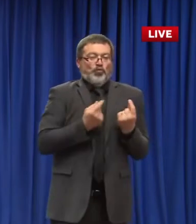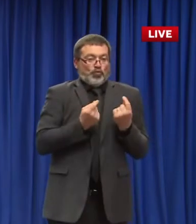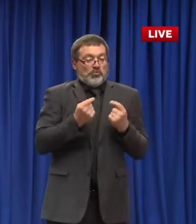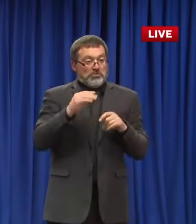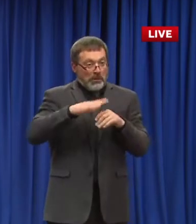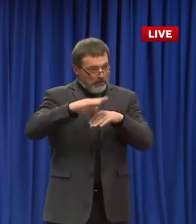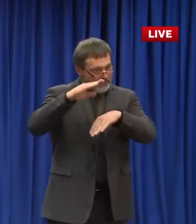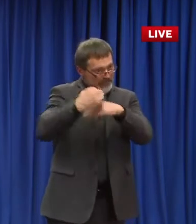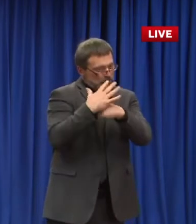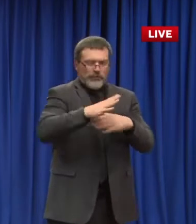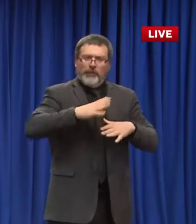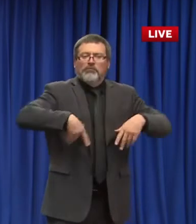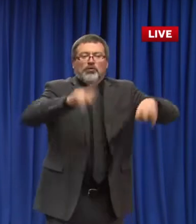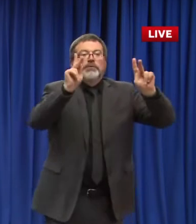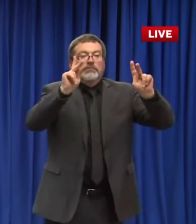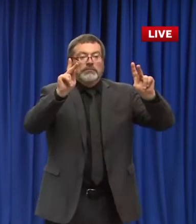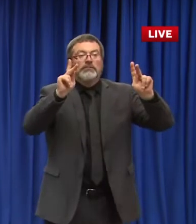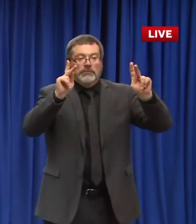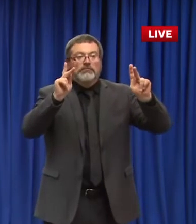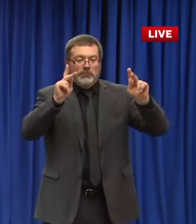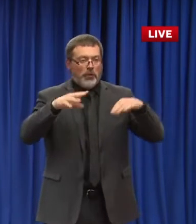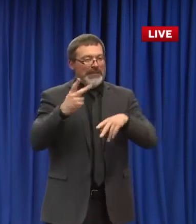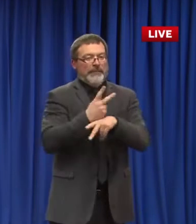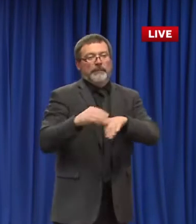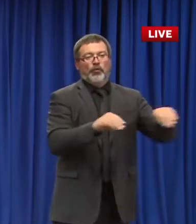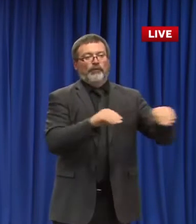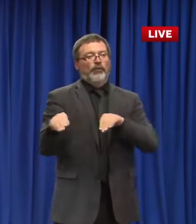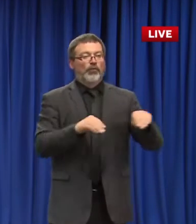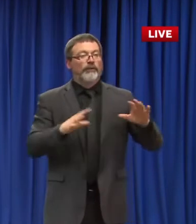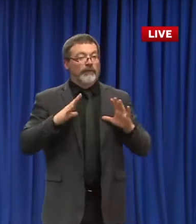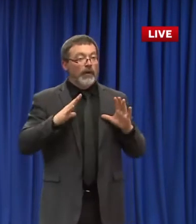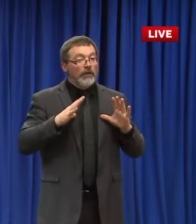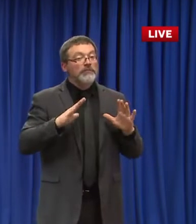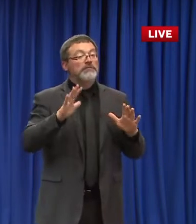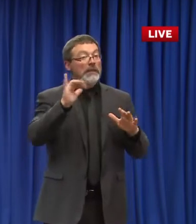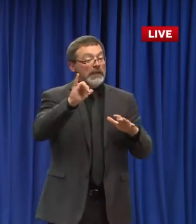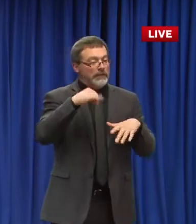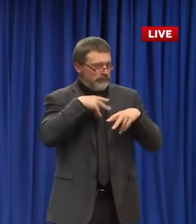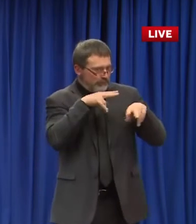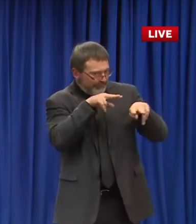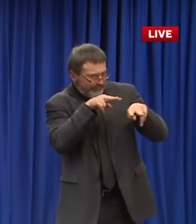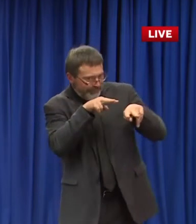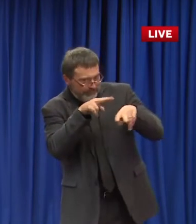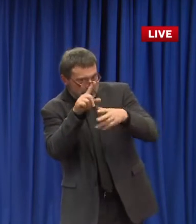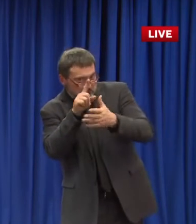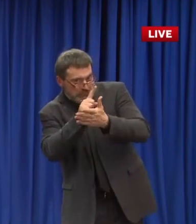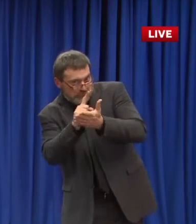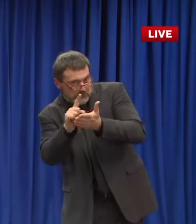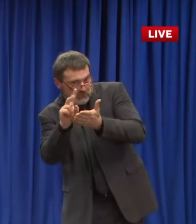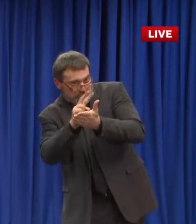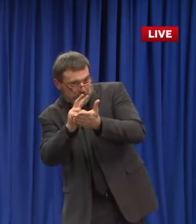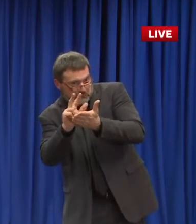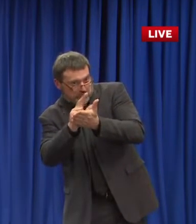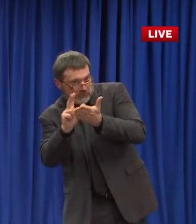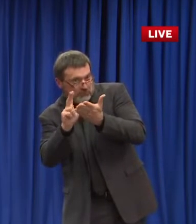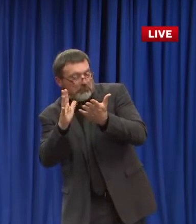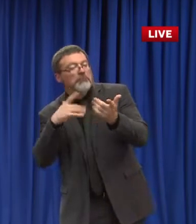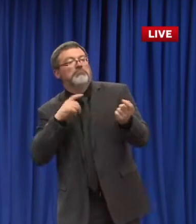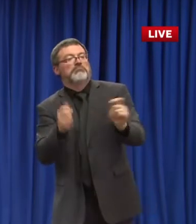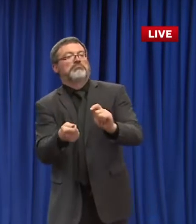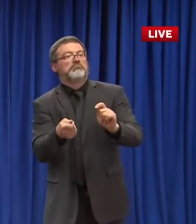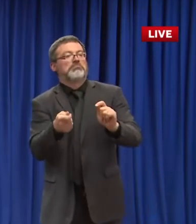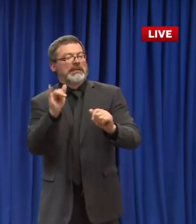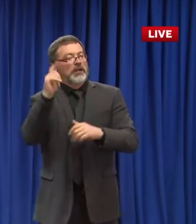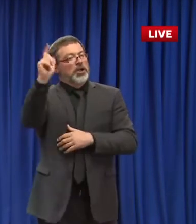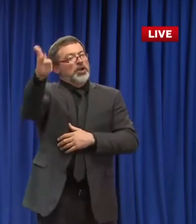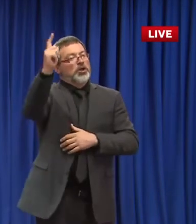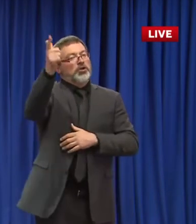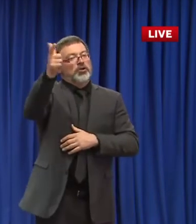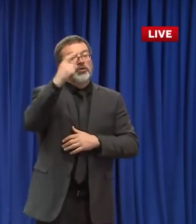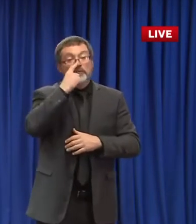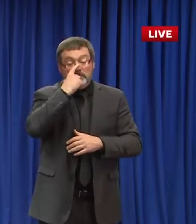IT’S REALLY ABOUT ACTIVE RECREATION AND JUST BEING ABLE TO GET OUT THERE IN SOME FORM AND HOPEFULLY DOWN THE LINE WE CAN WHEN WE SEE SOME DATA AND THE DATA KEEPS GETTING BETTER.